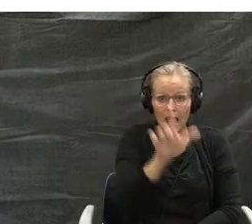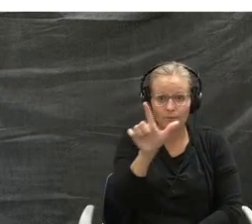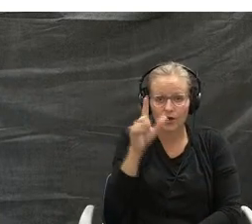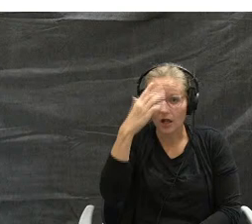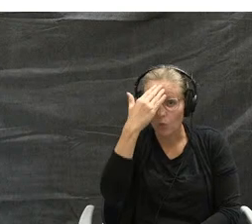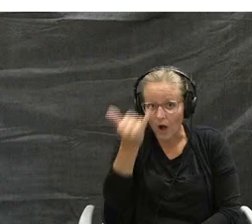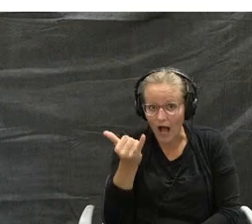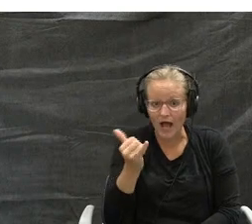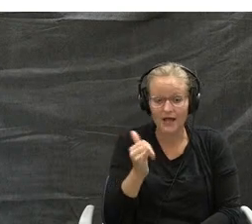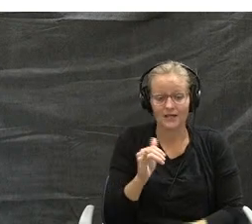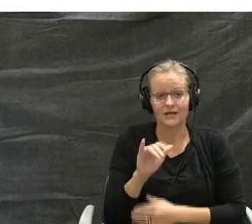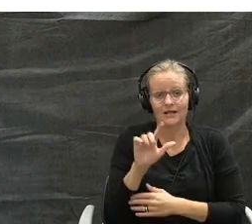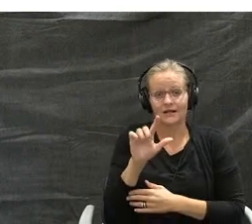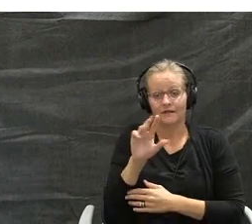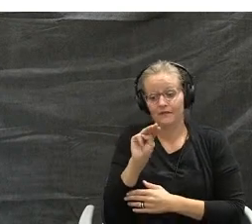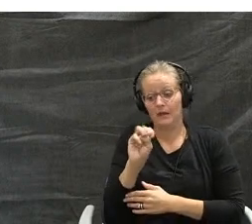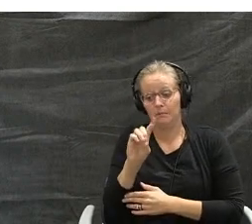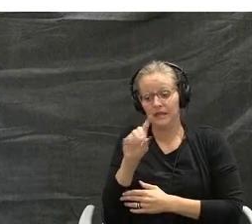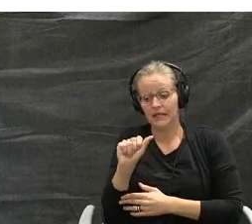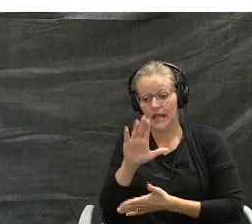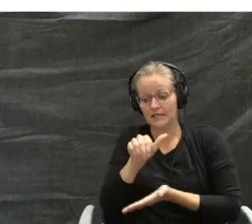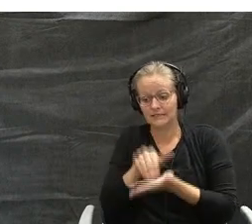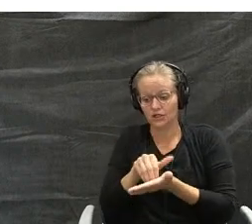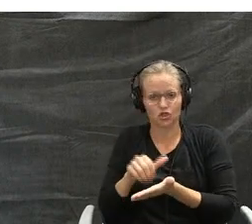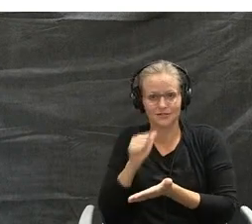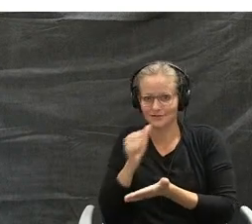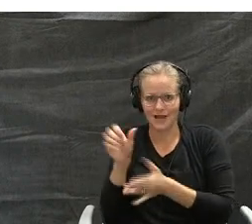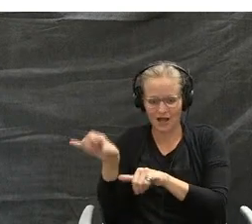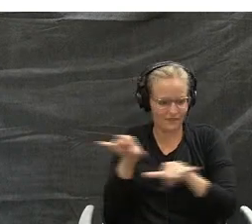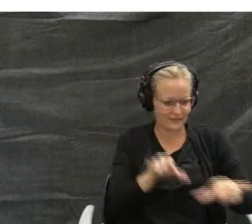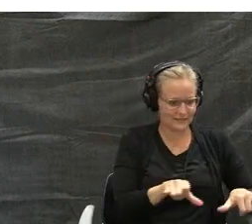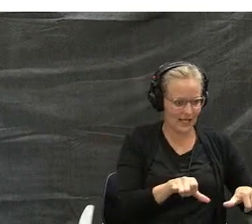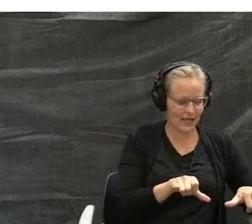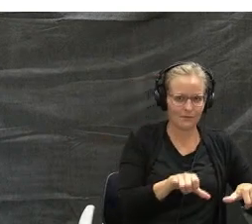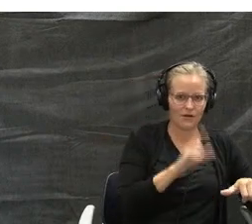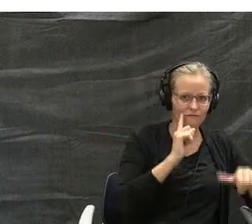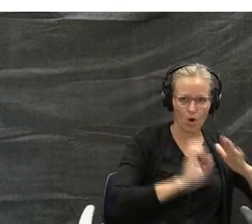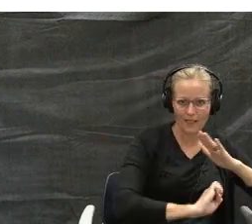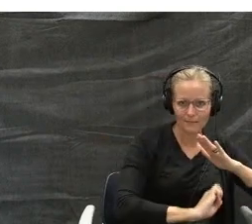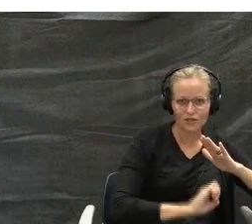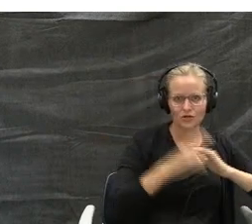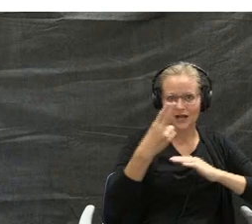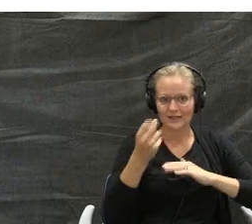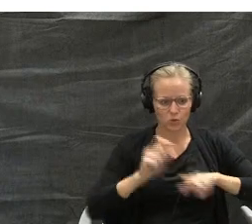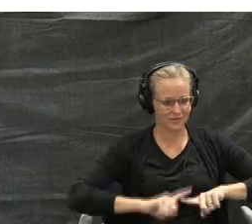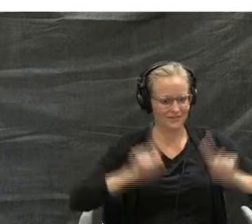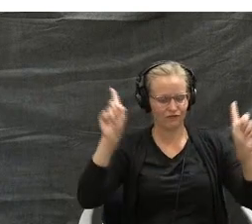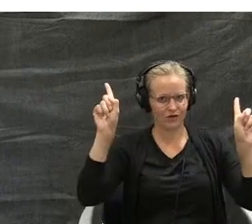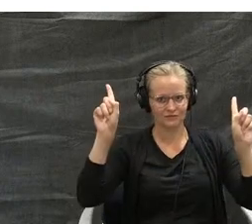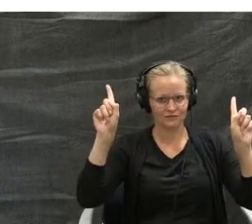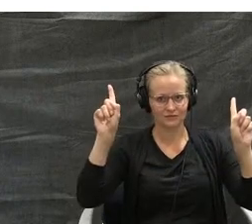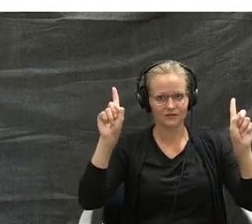the high school or the middle schools for my students to read. Various supplies that are needed daily that I store in my